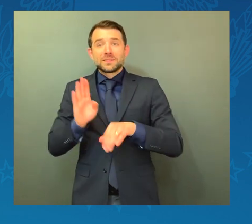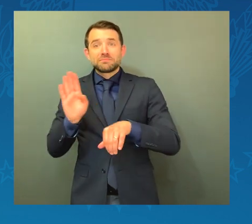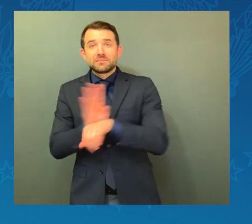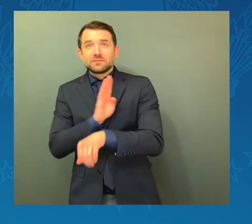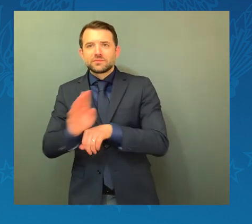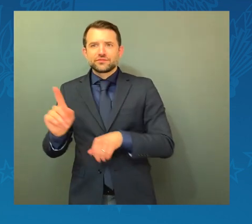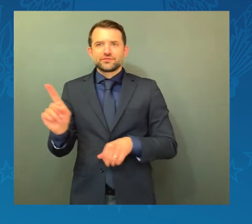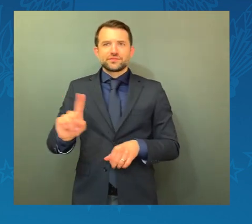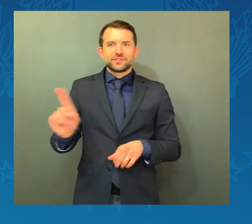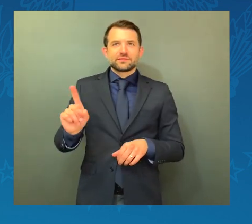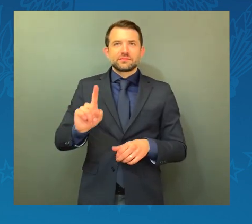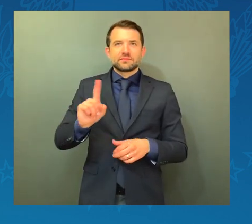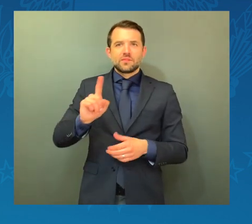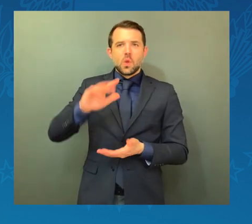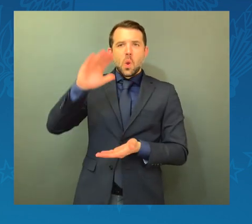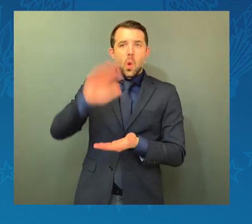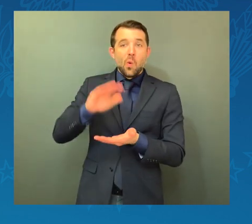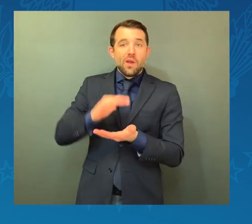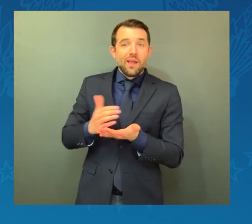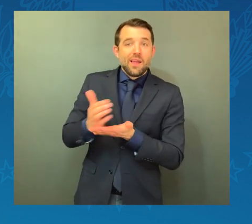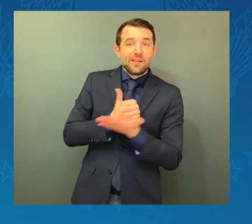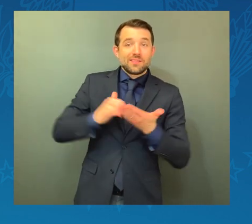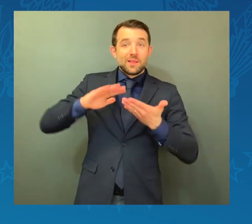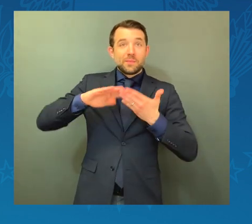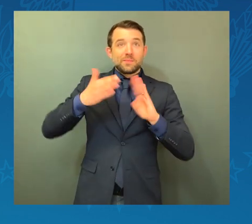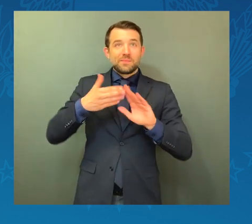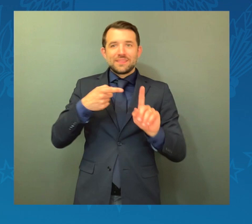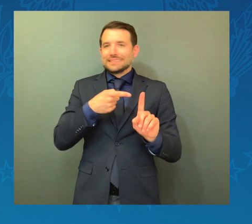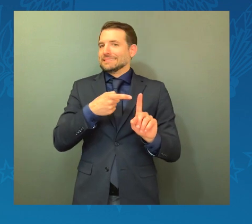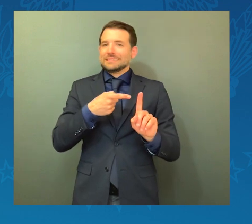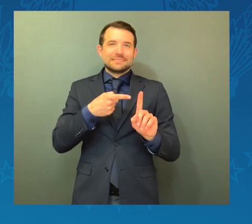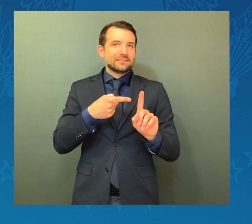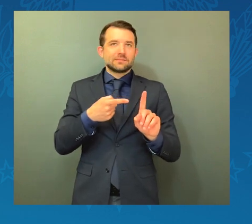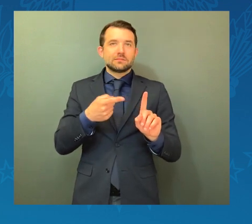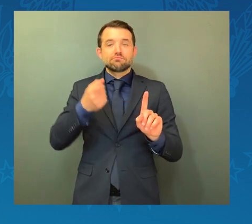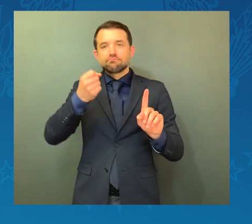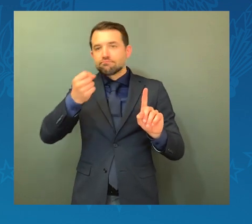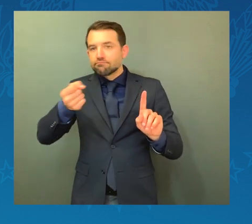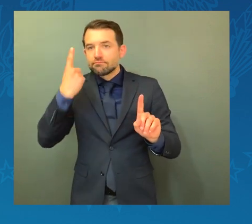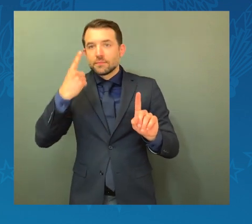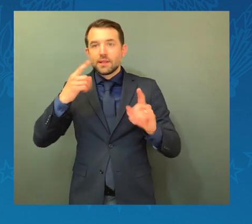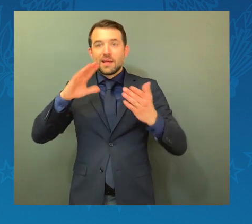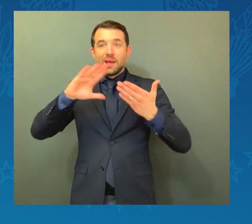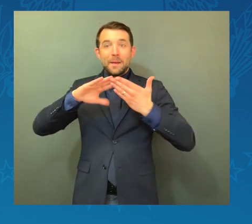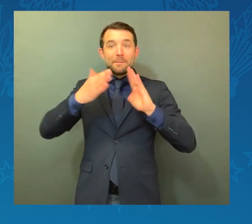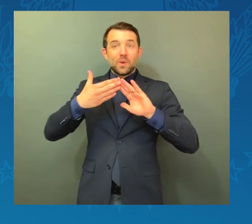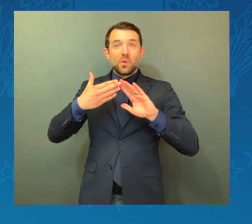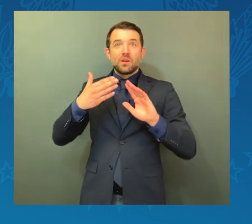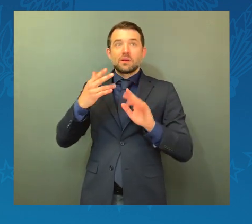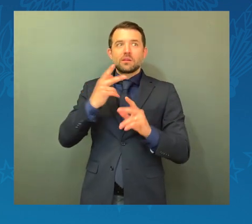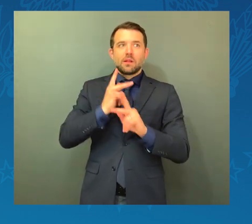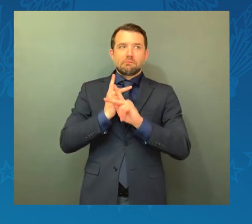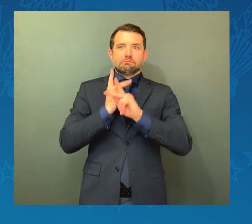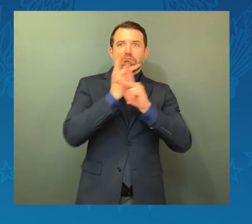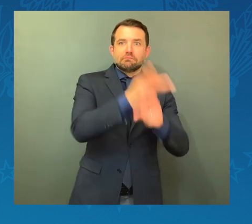Community lenders, on the other hand, were created to see that vision and to support it.